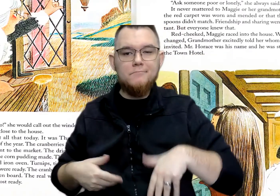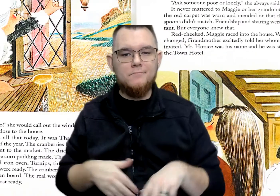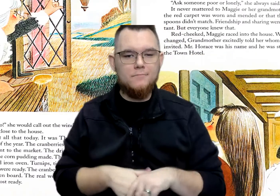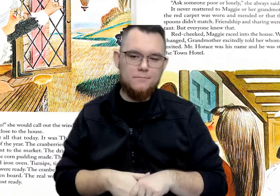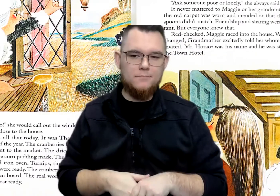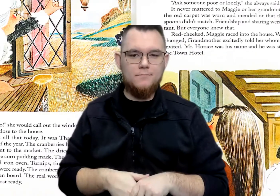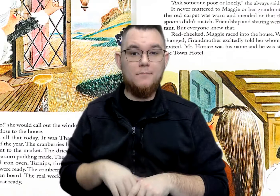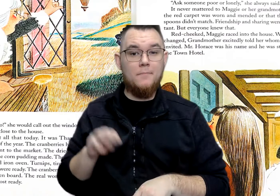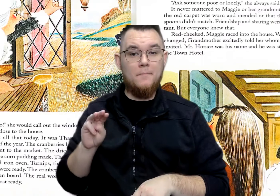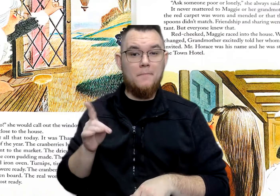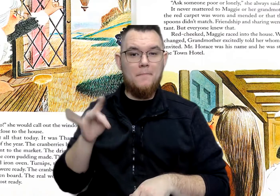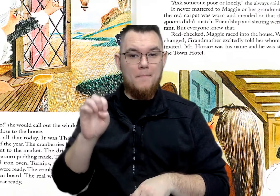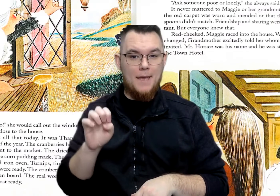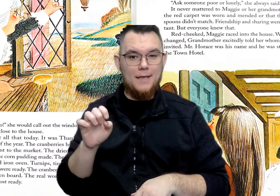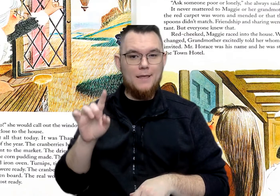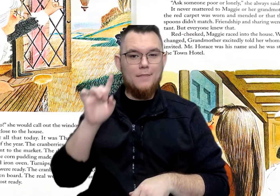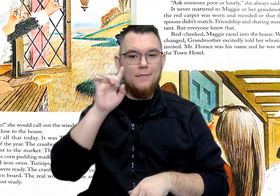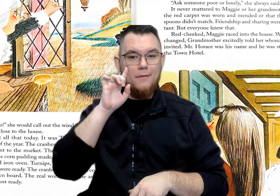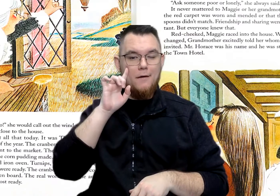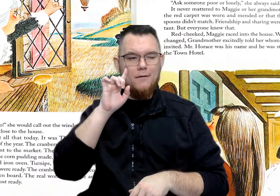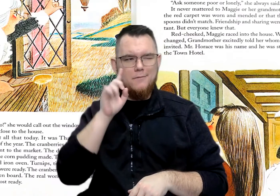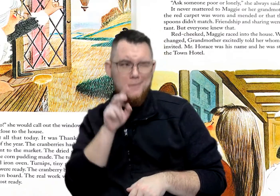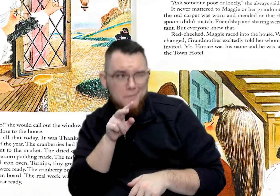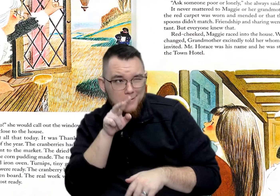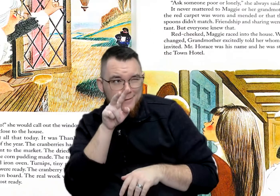Maggie thought she saw a smile from behind the whiskers.